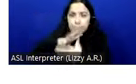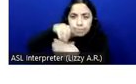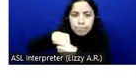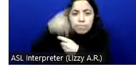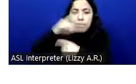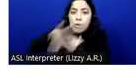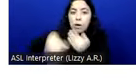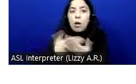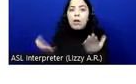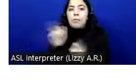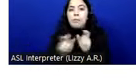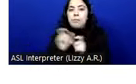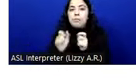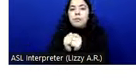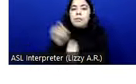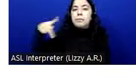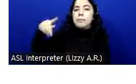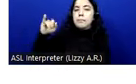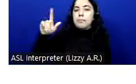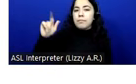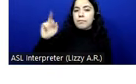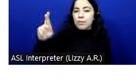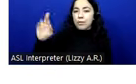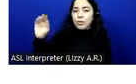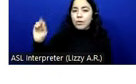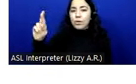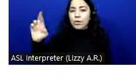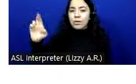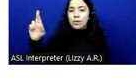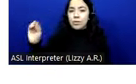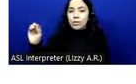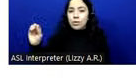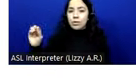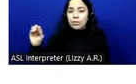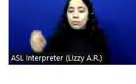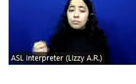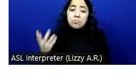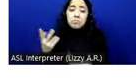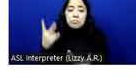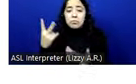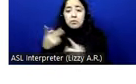Spain. We have two of them besides each other. But my really good friend and fantastic speaker